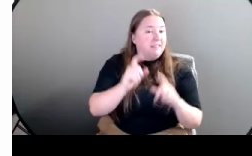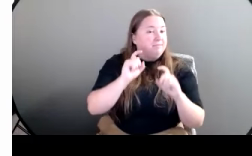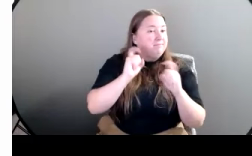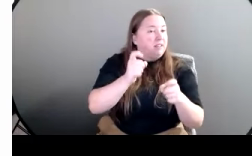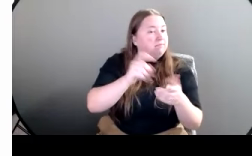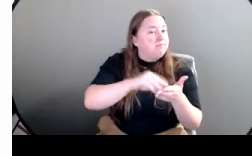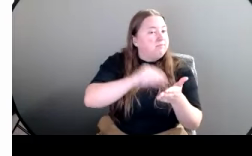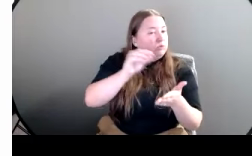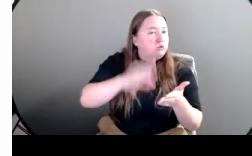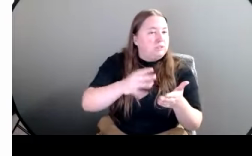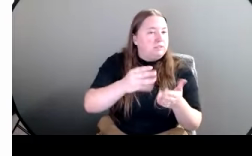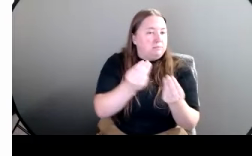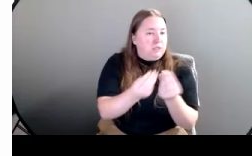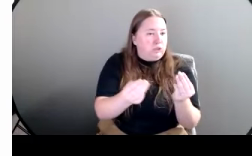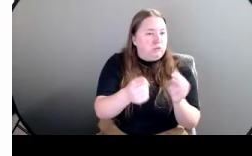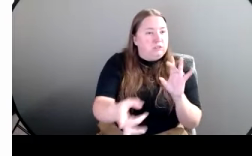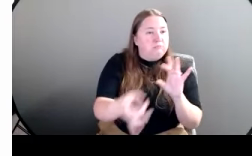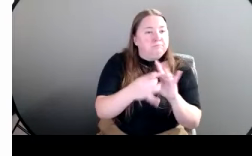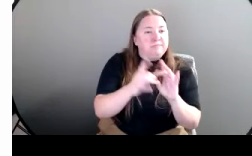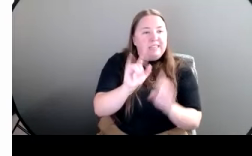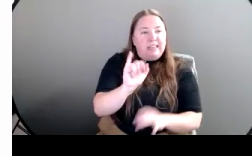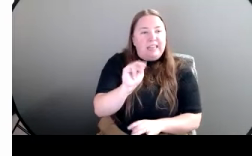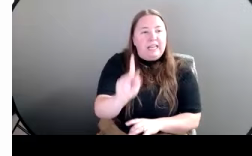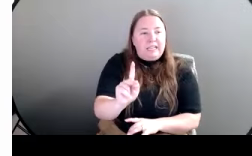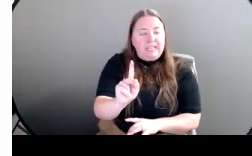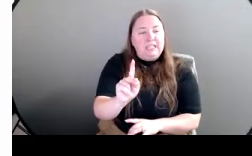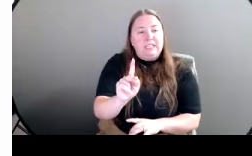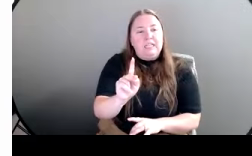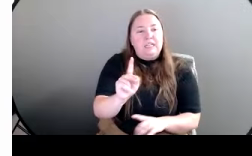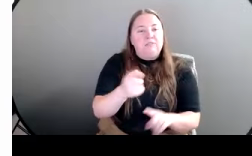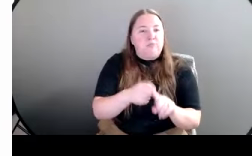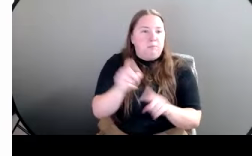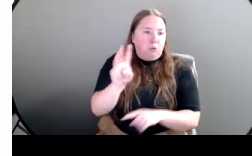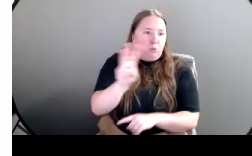that you link to from, websites or,